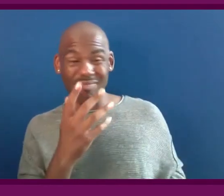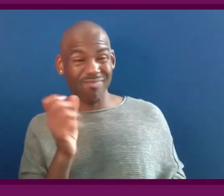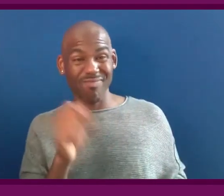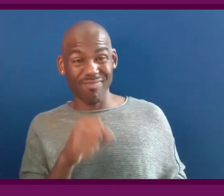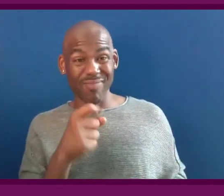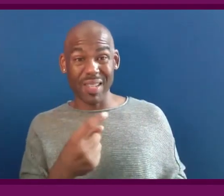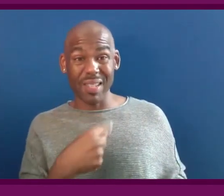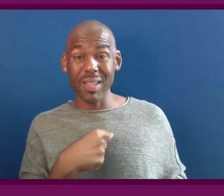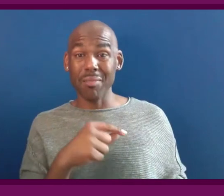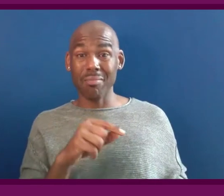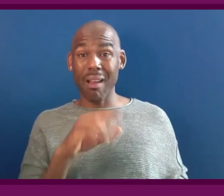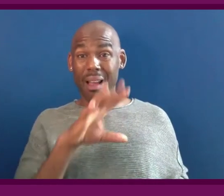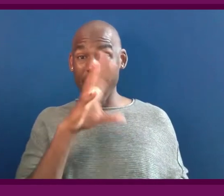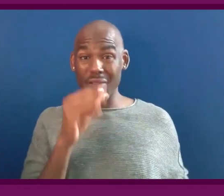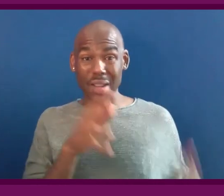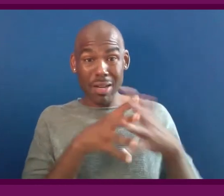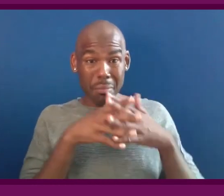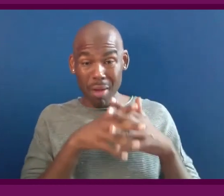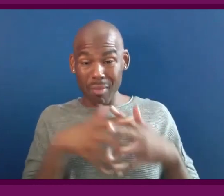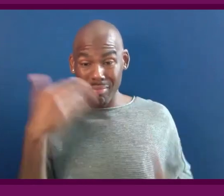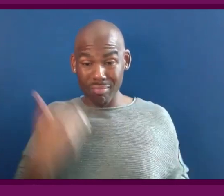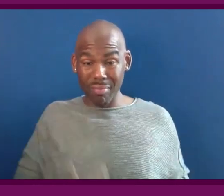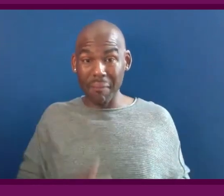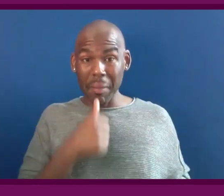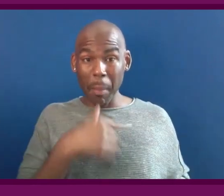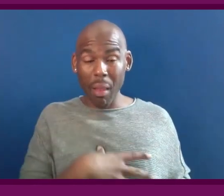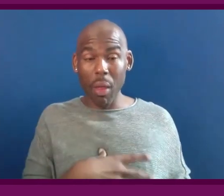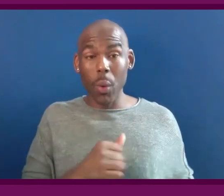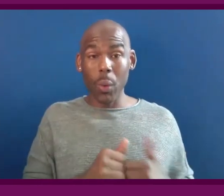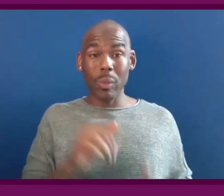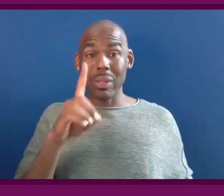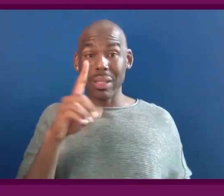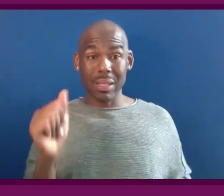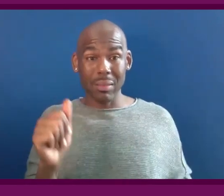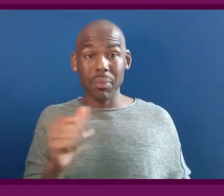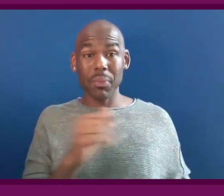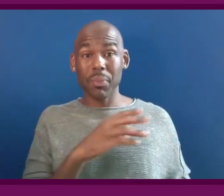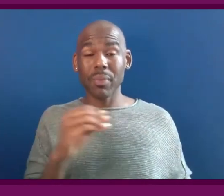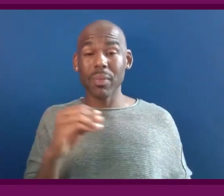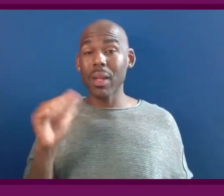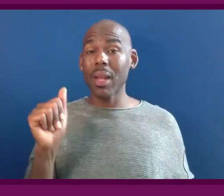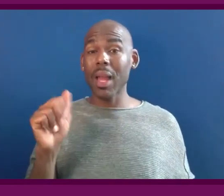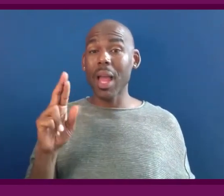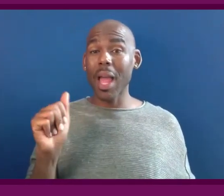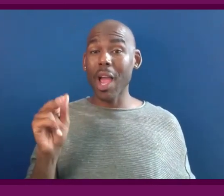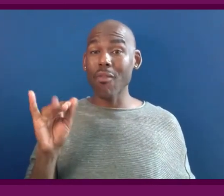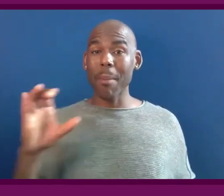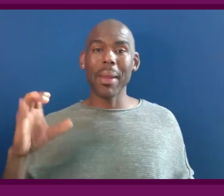I am an African-American female with a disability and an Arabic name.